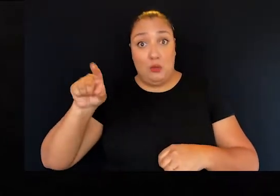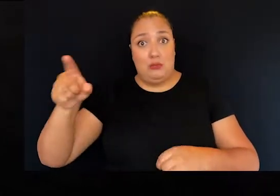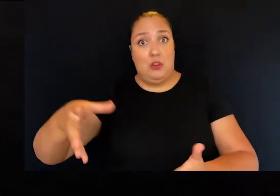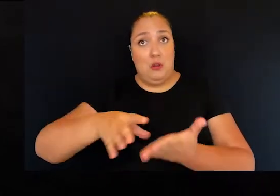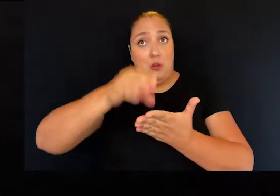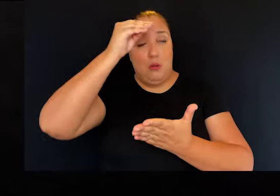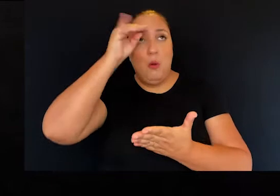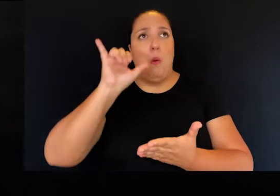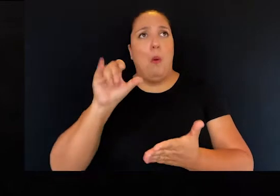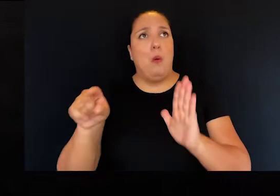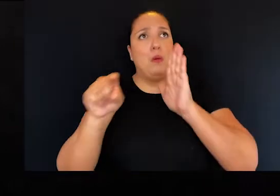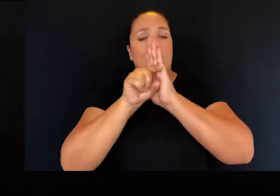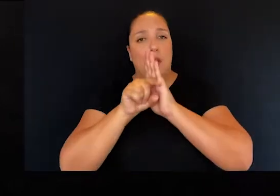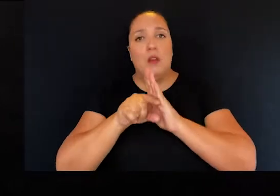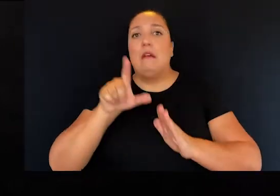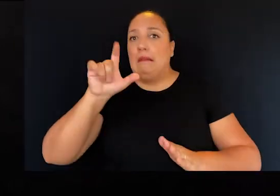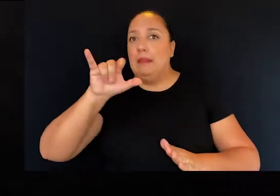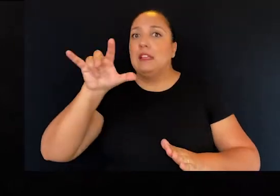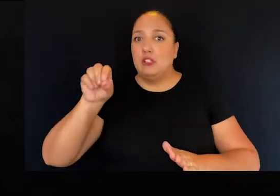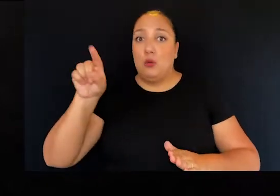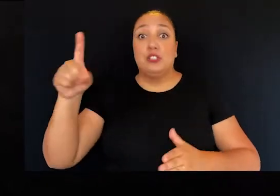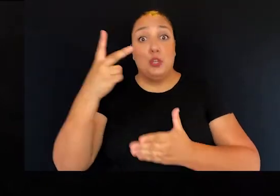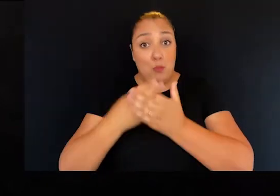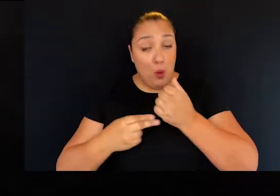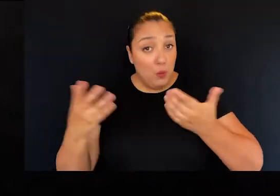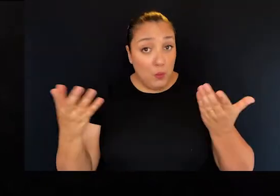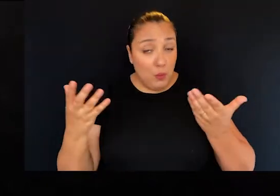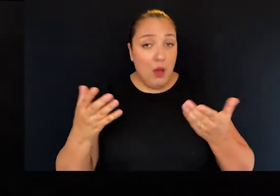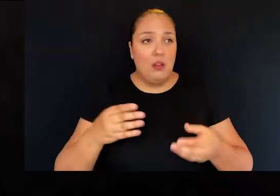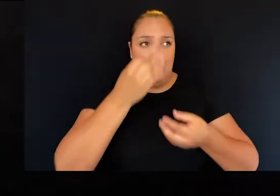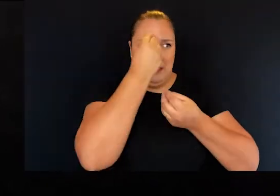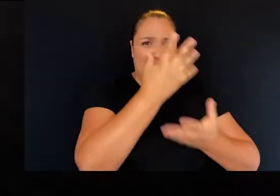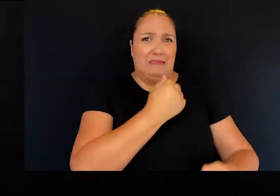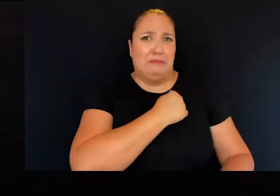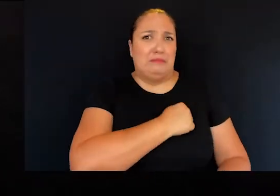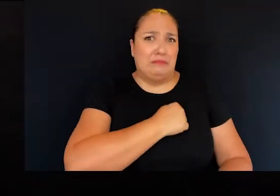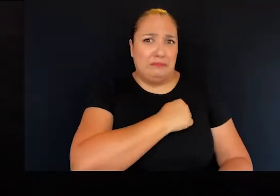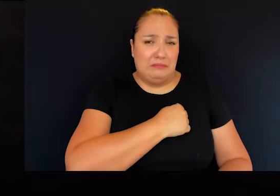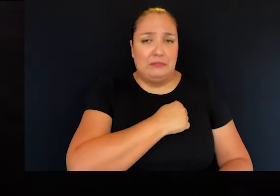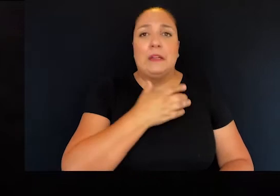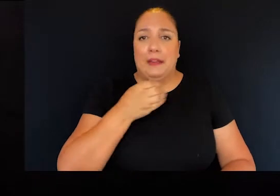on its negative connotations, Lizzo immediately issued an apology to address the harmful term